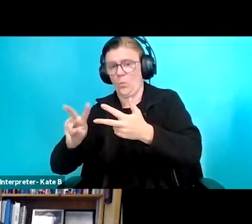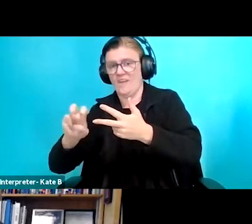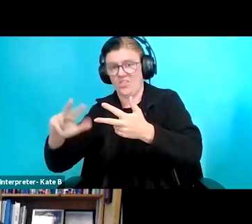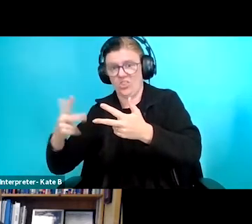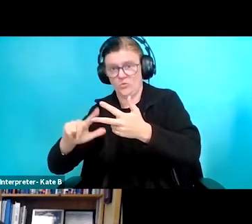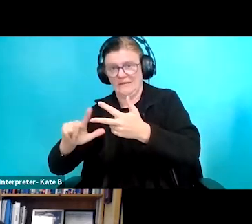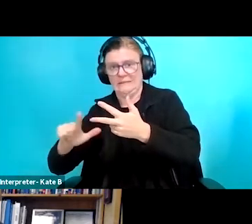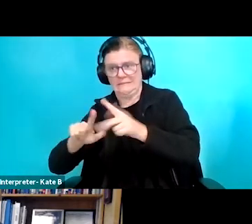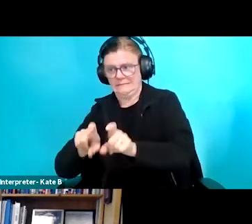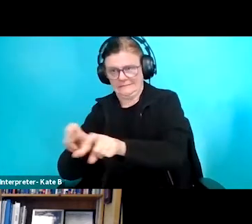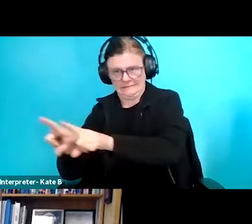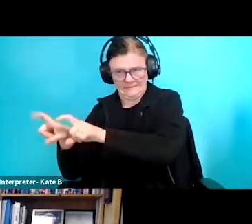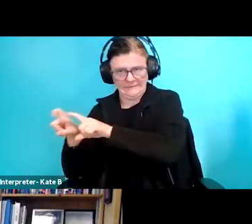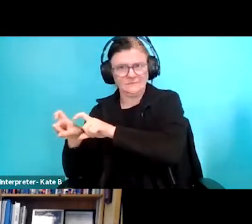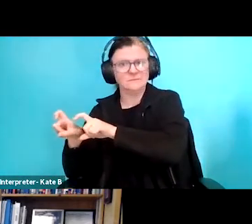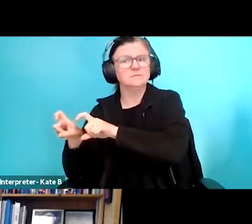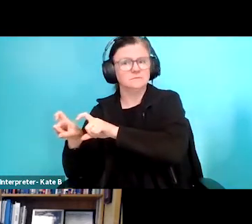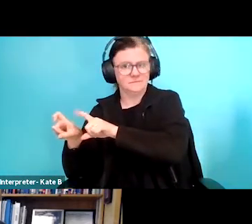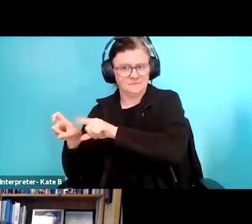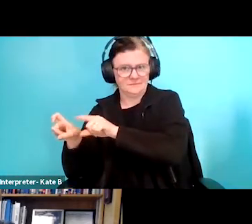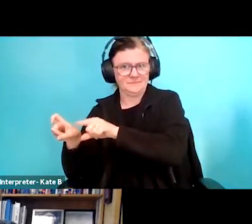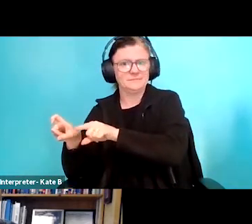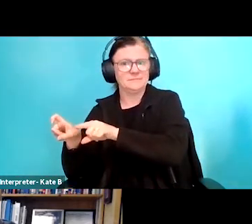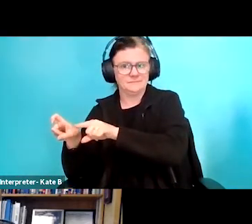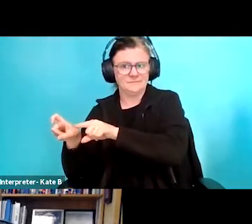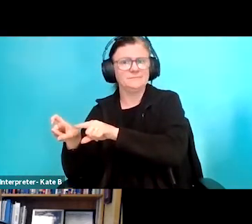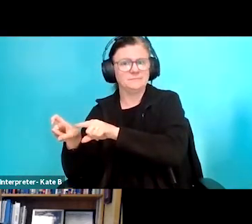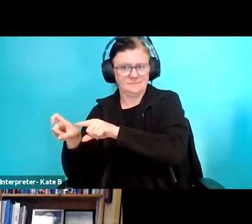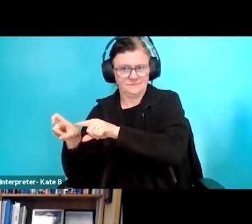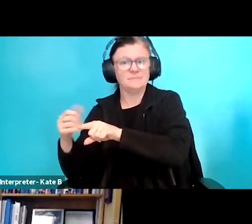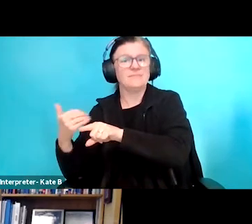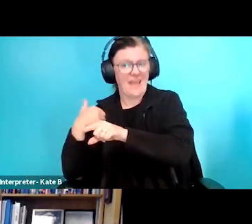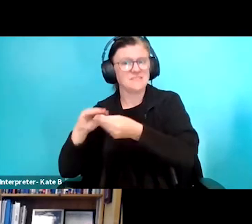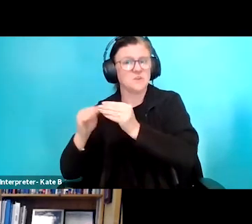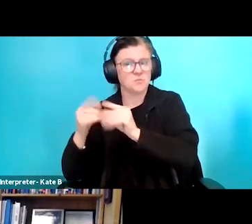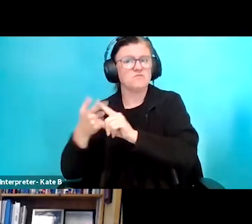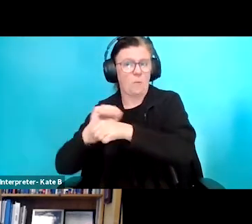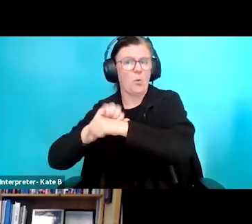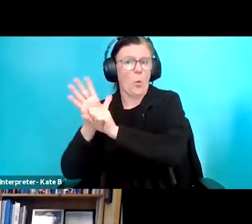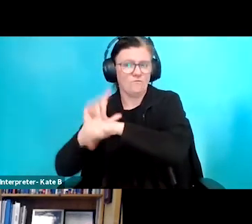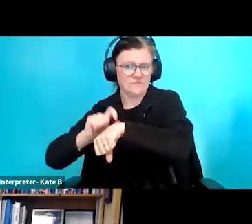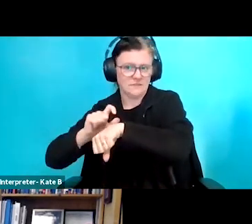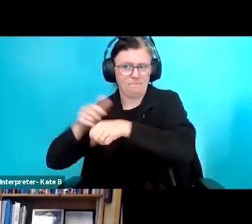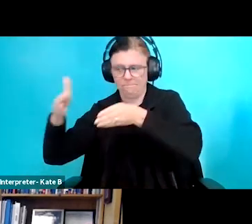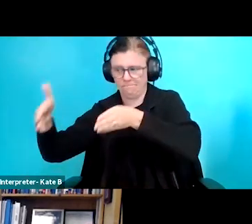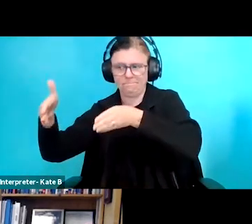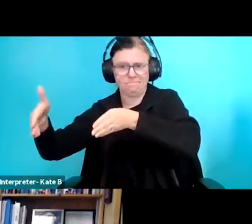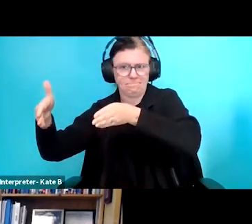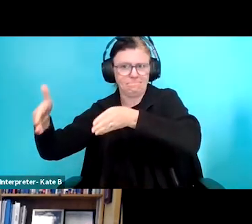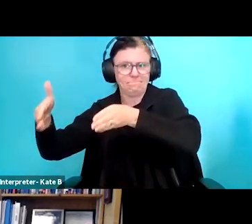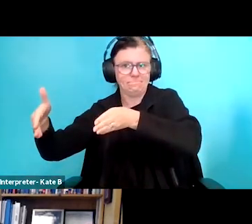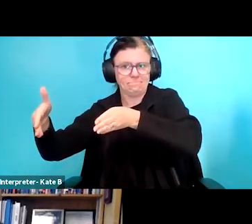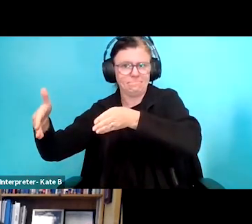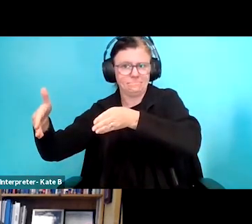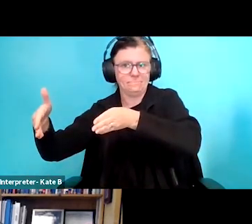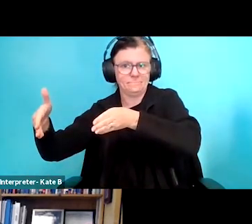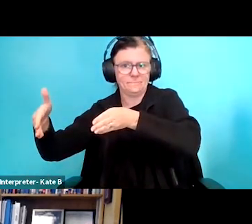NSHD administration that includes data that was collected approximately one year after